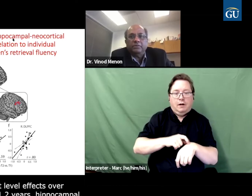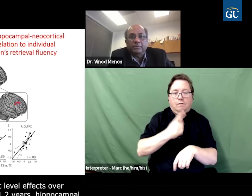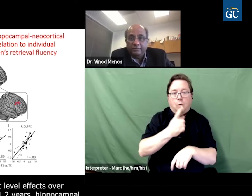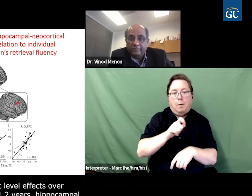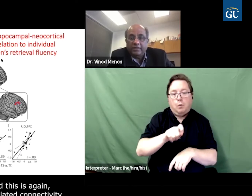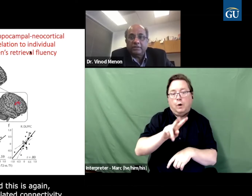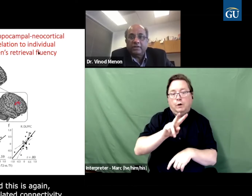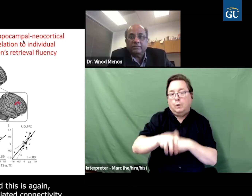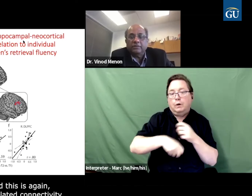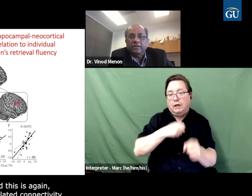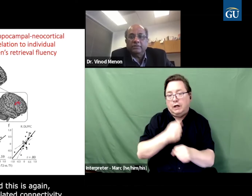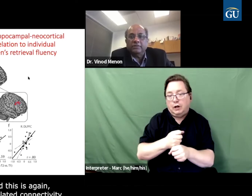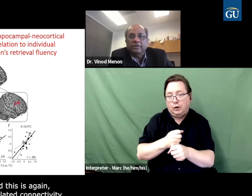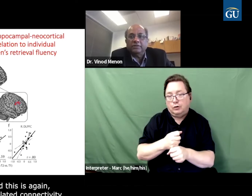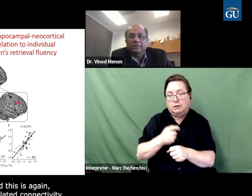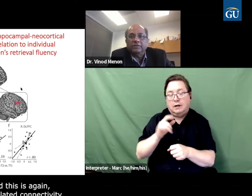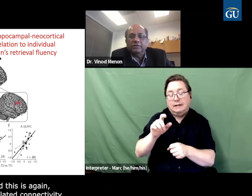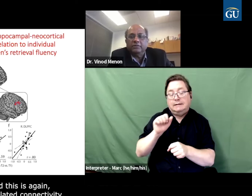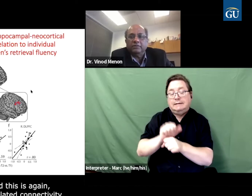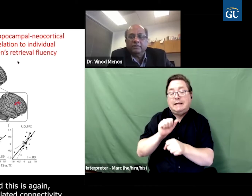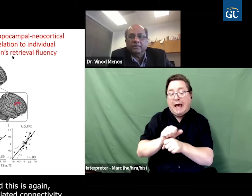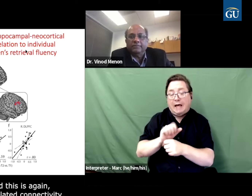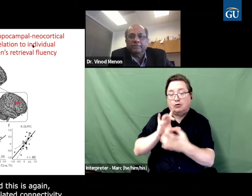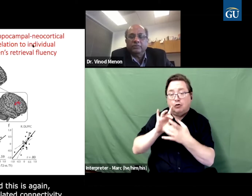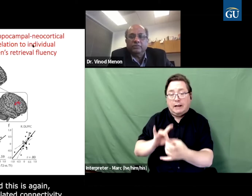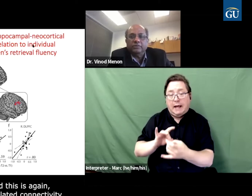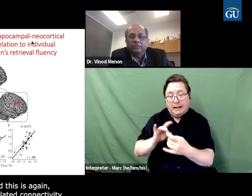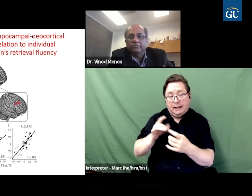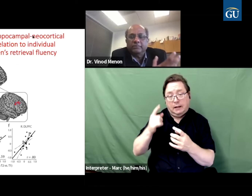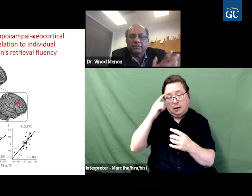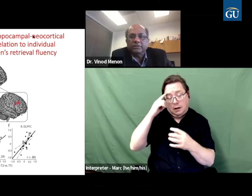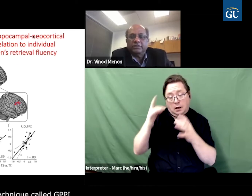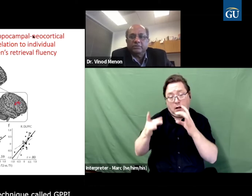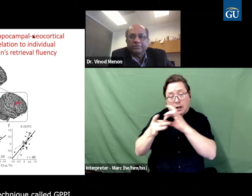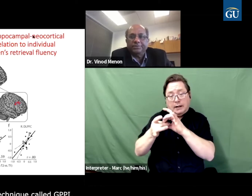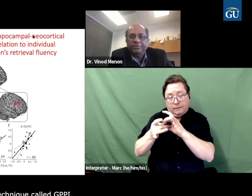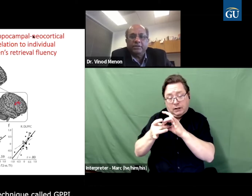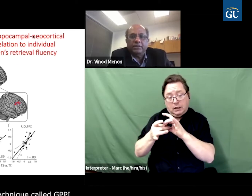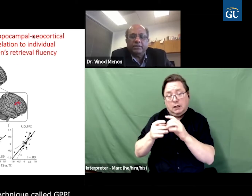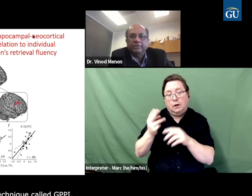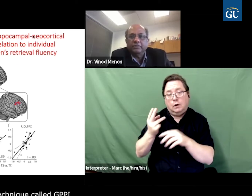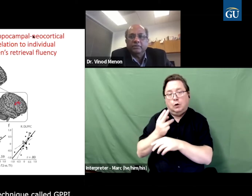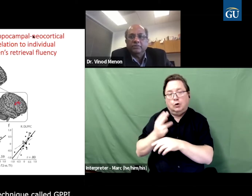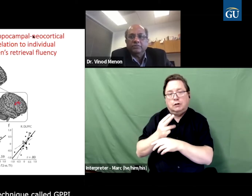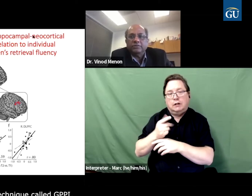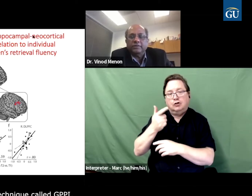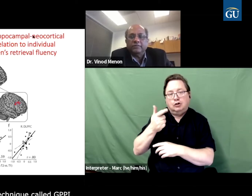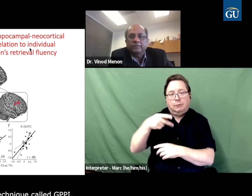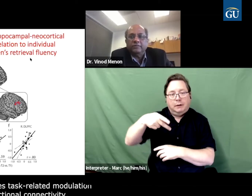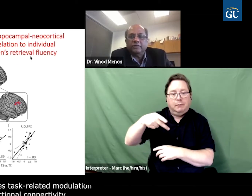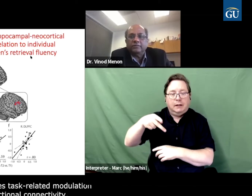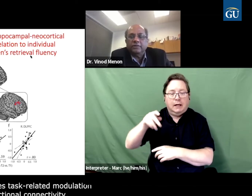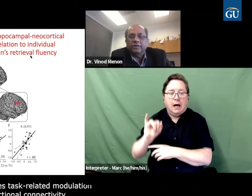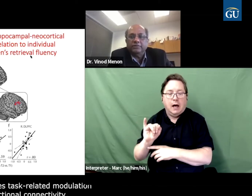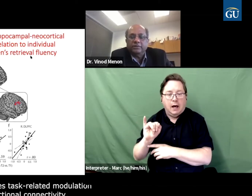hippocampal and this is again task related connectivity um using a